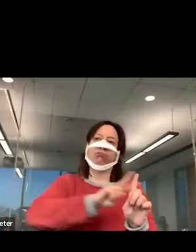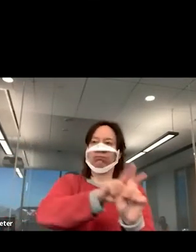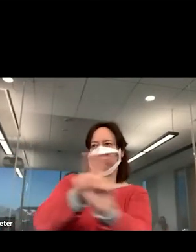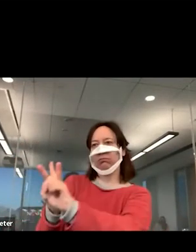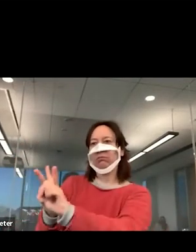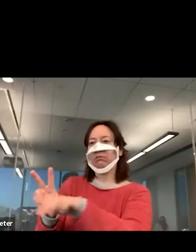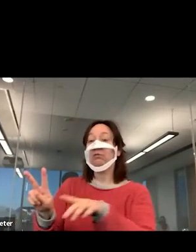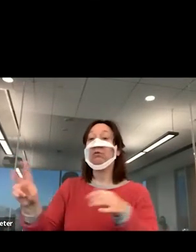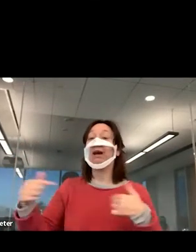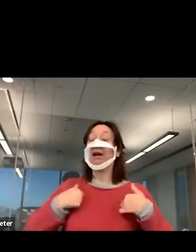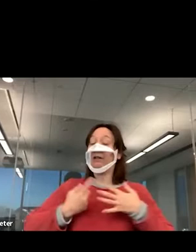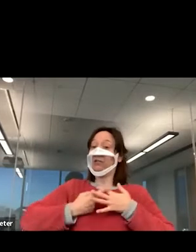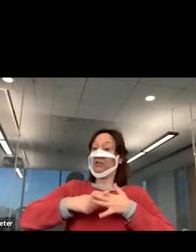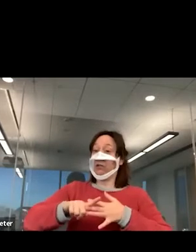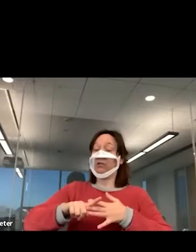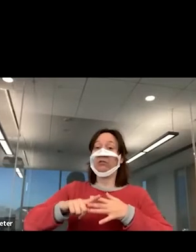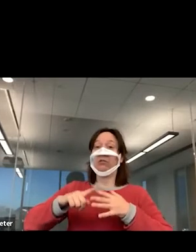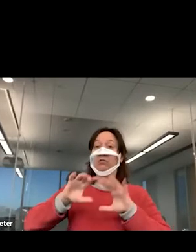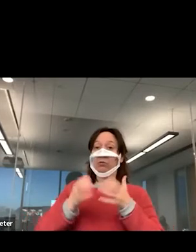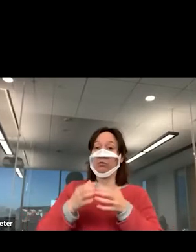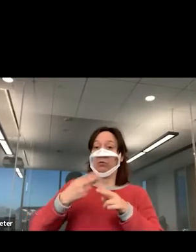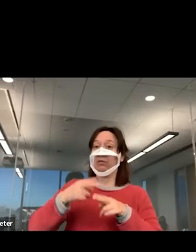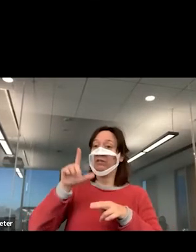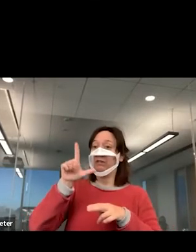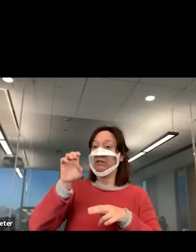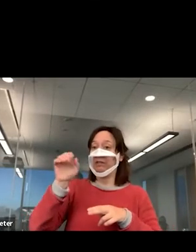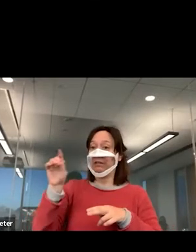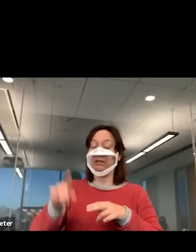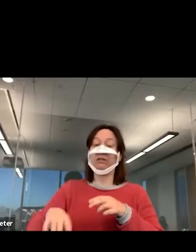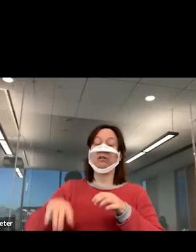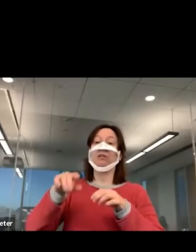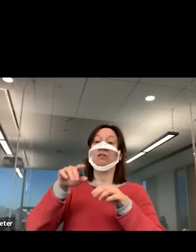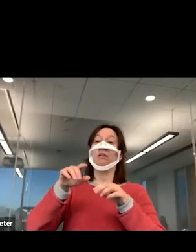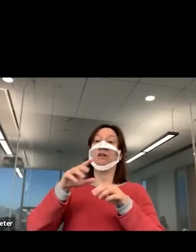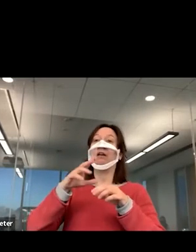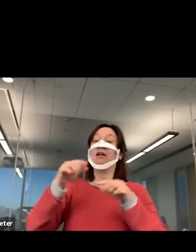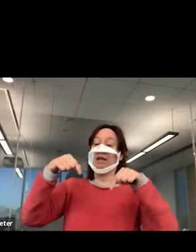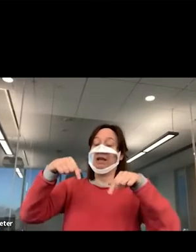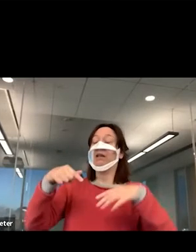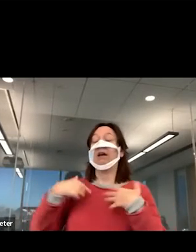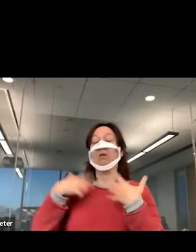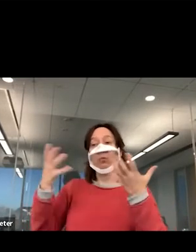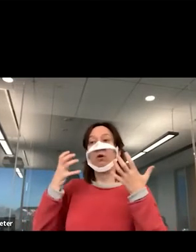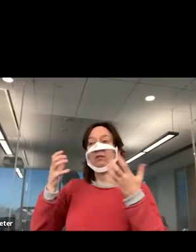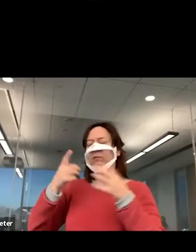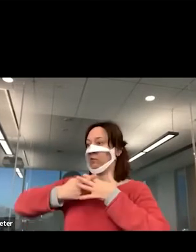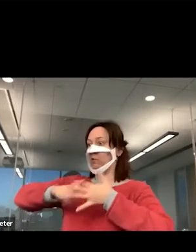americans with disabilities and i focused on the federal government and i you know went